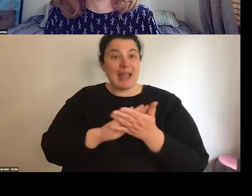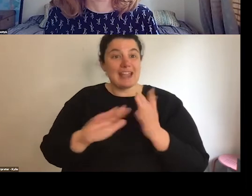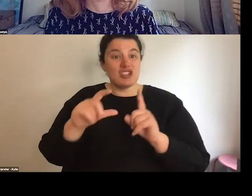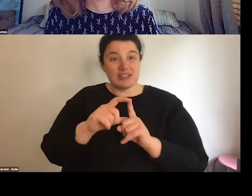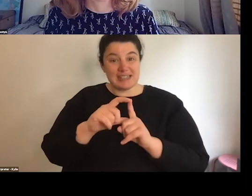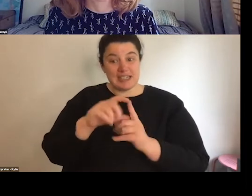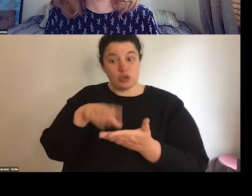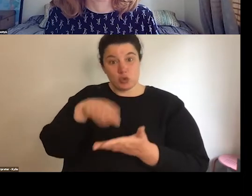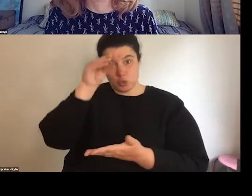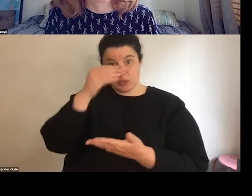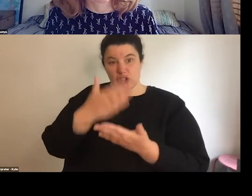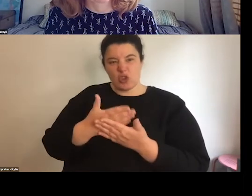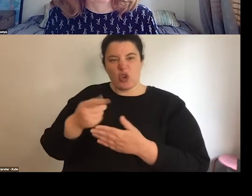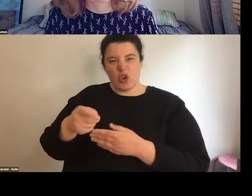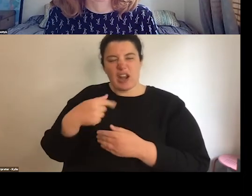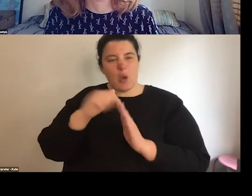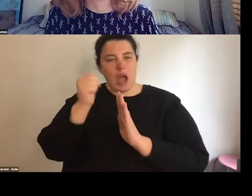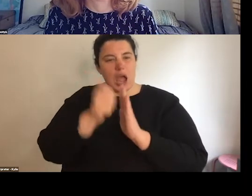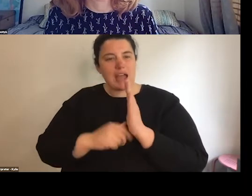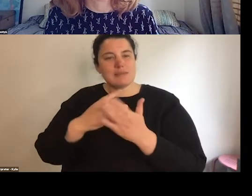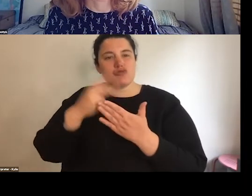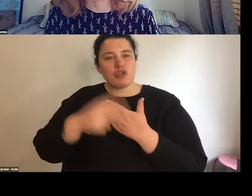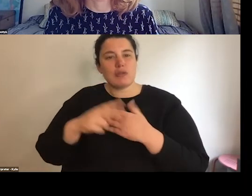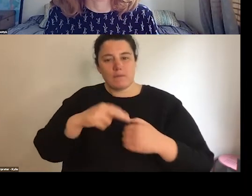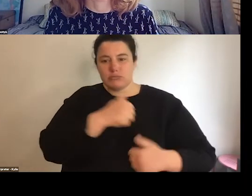One is a psychologist doing quantitative analysis of the program and one